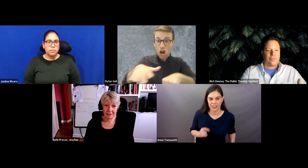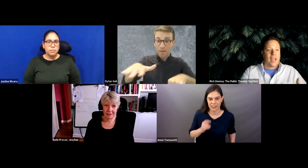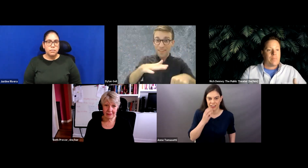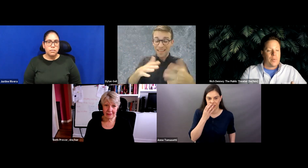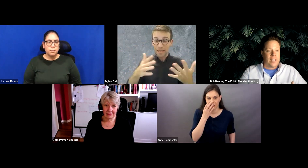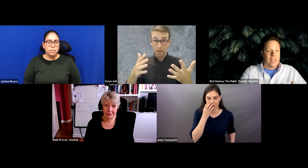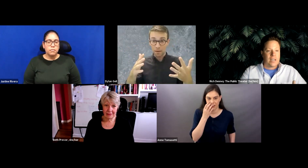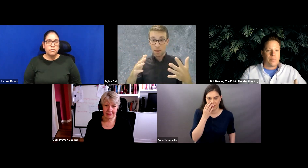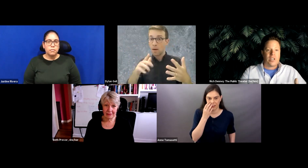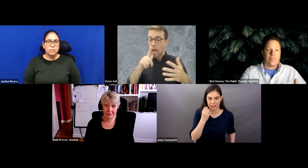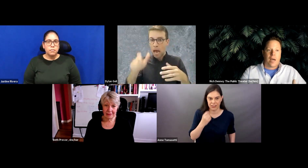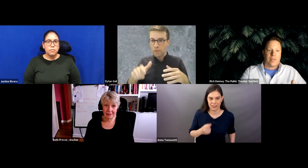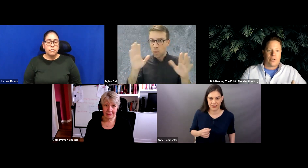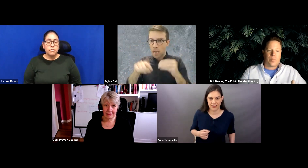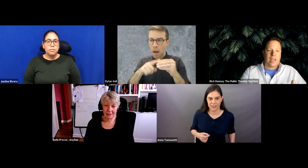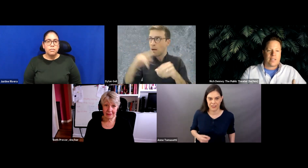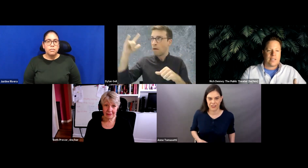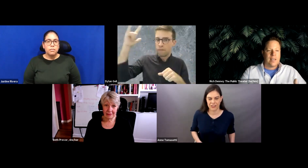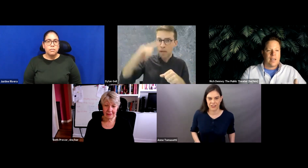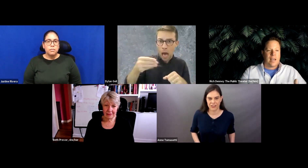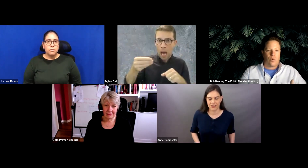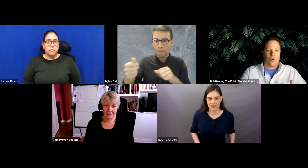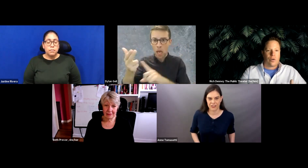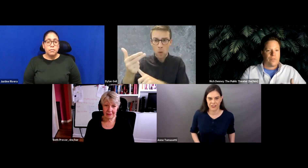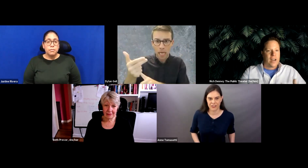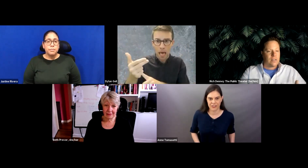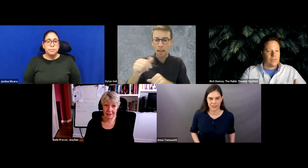flying people in and putting them up in your space or finding